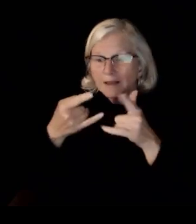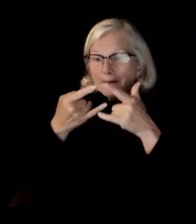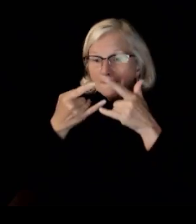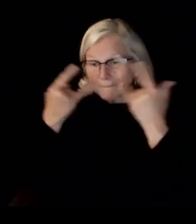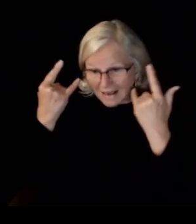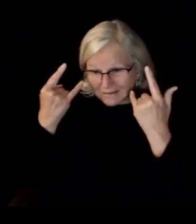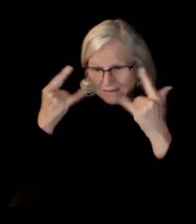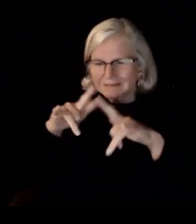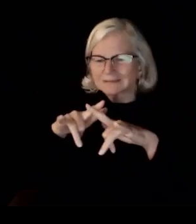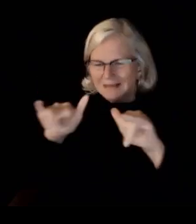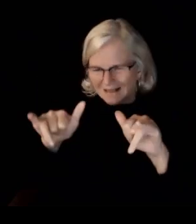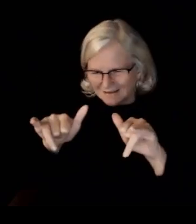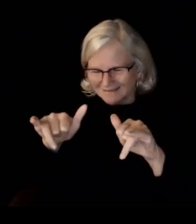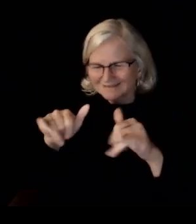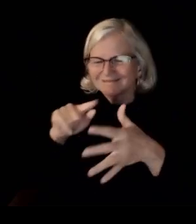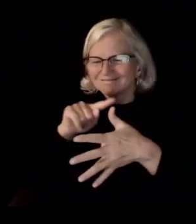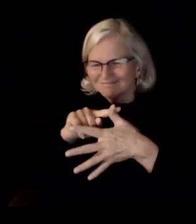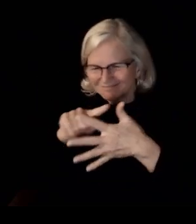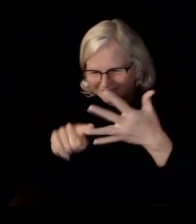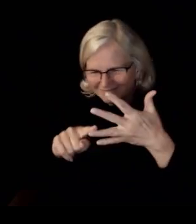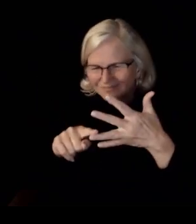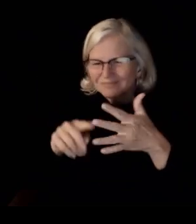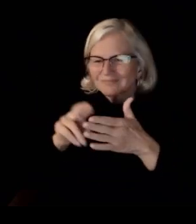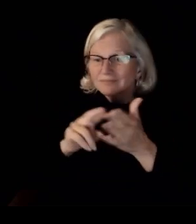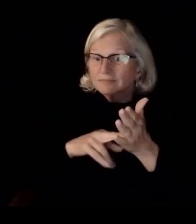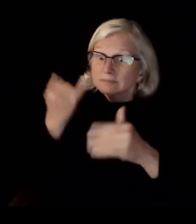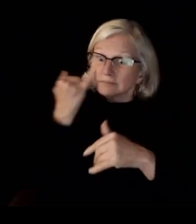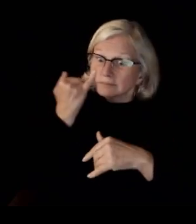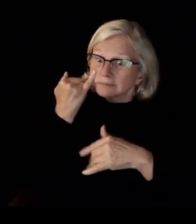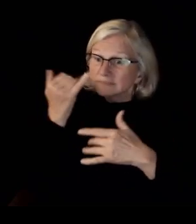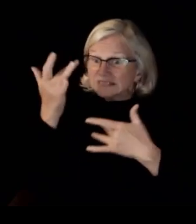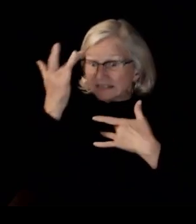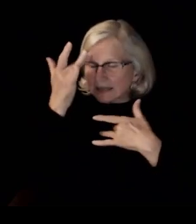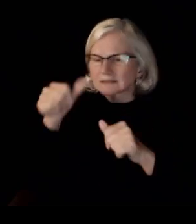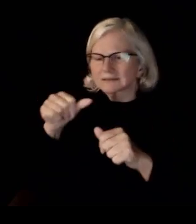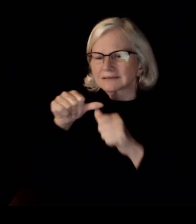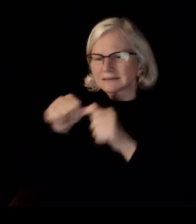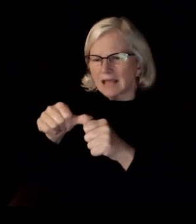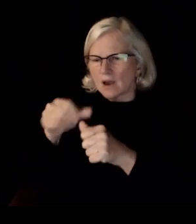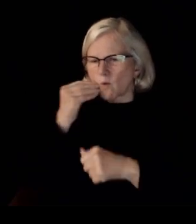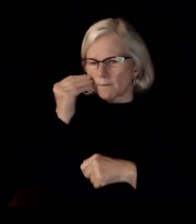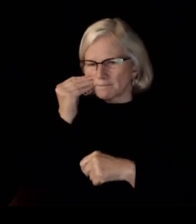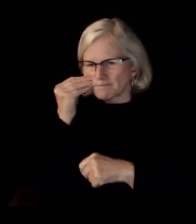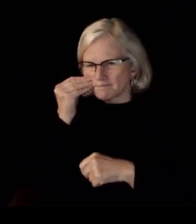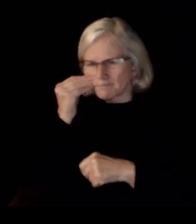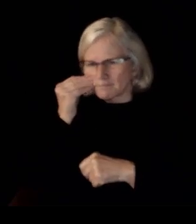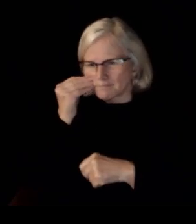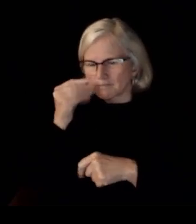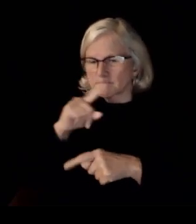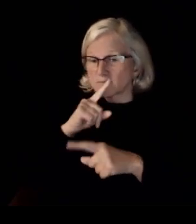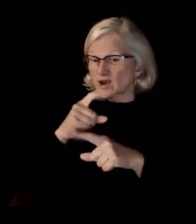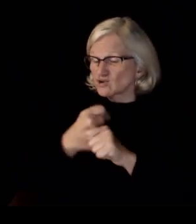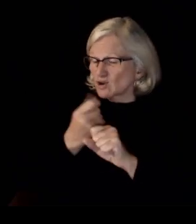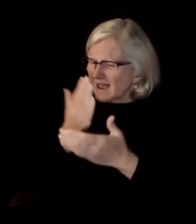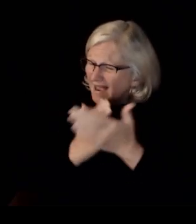staying home when you're sick, lots of attention to hand hygiene, and social distancing being